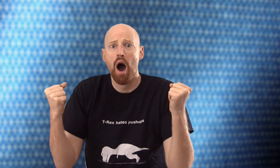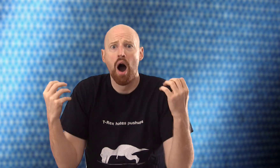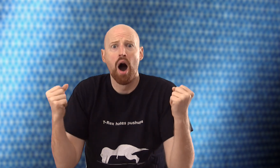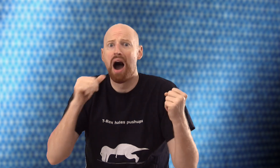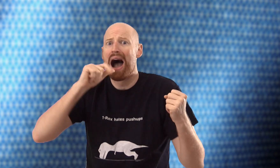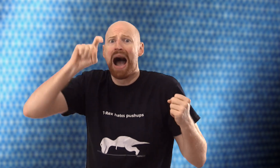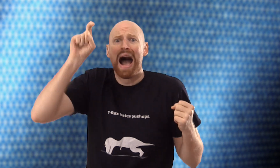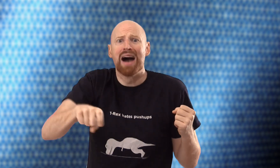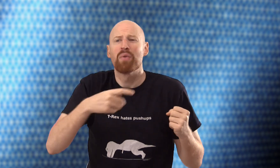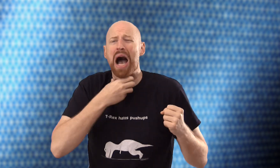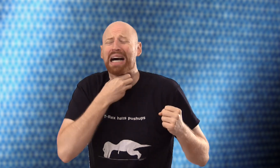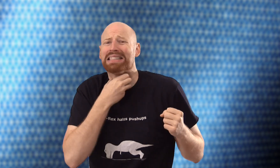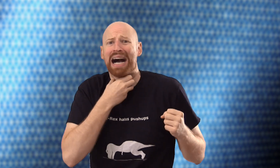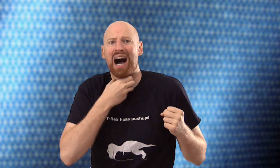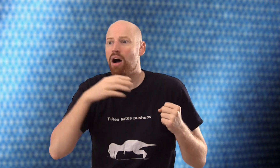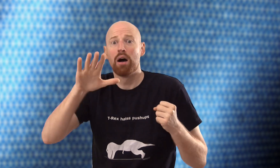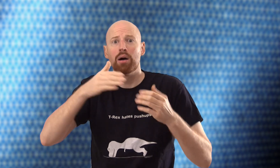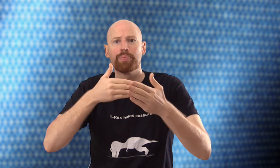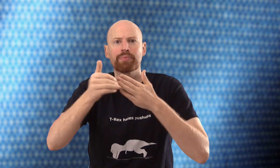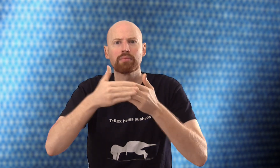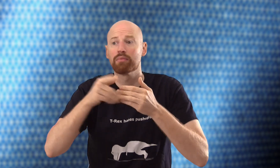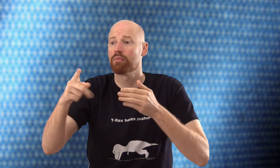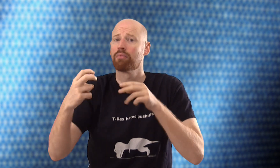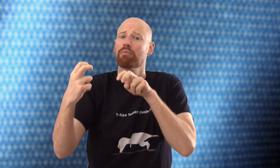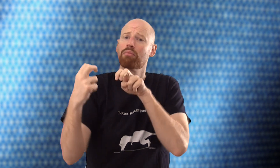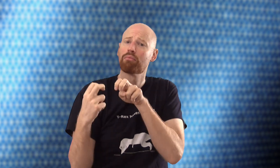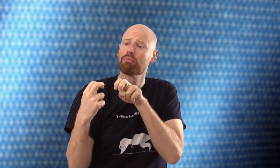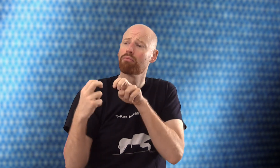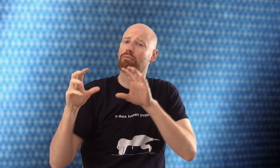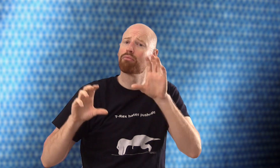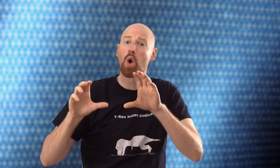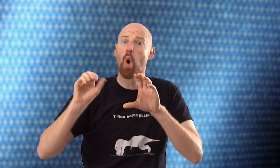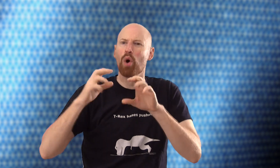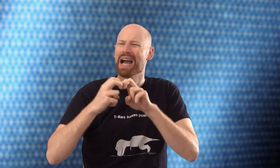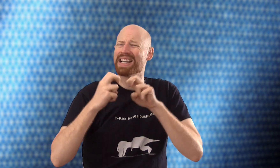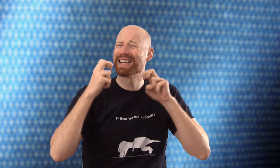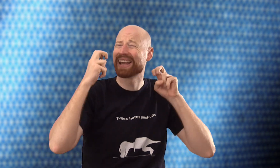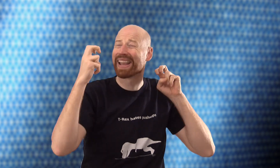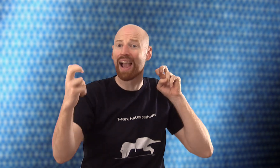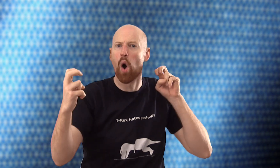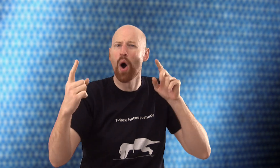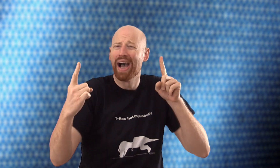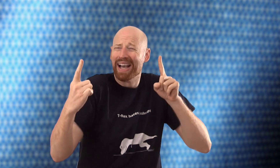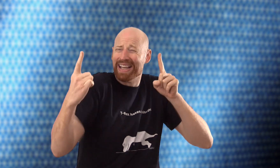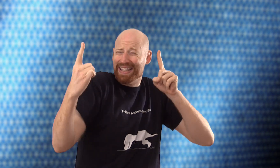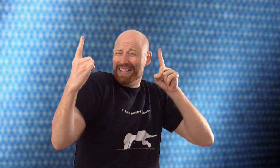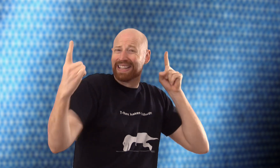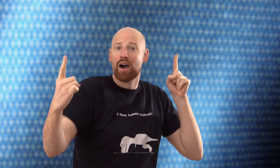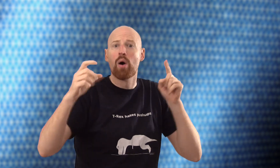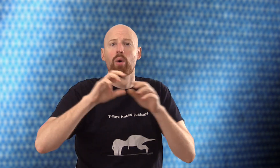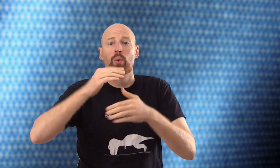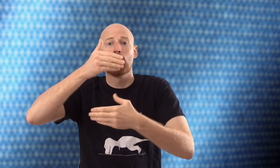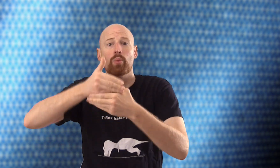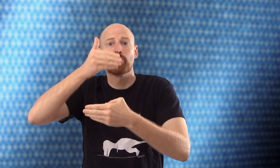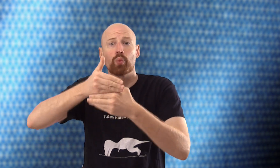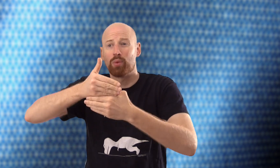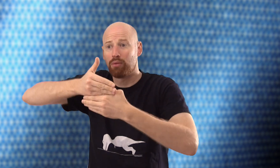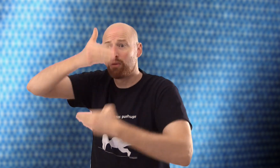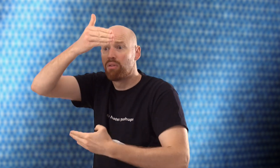shout. Whether I was conversing with someone across the table, further away, on the opposite side of the room